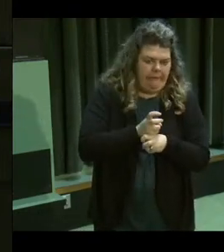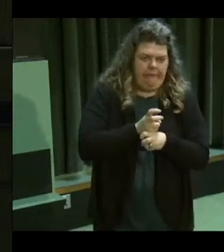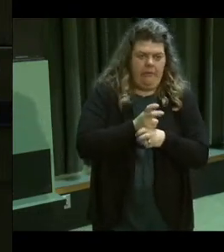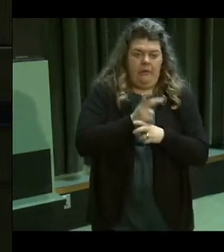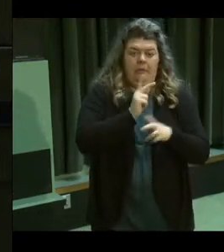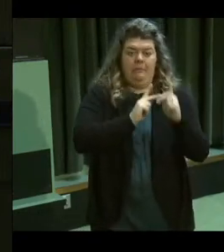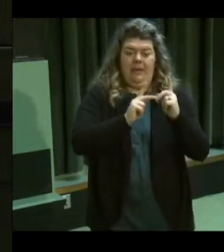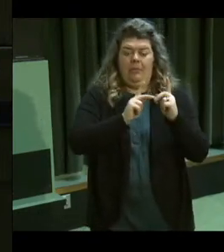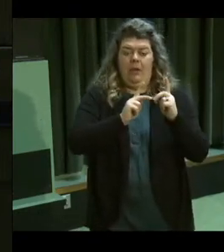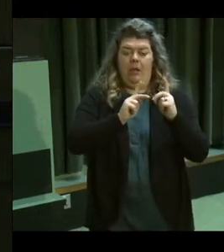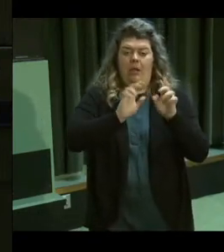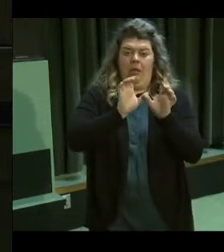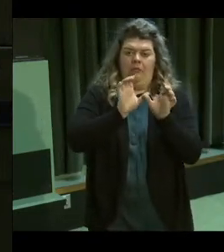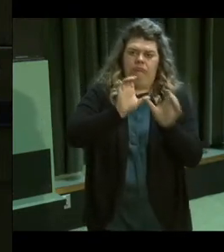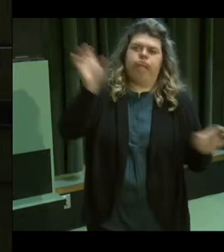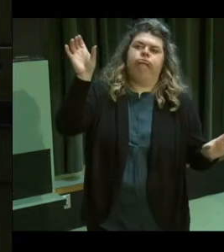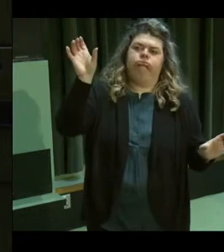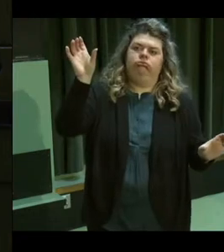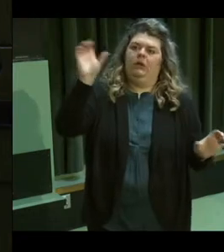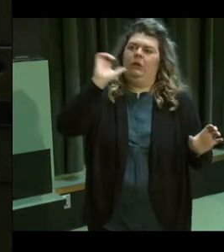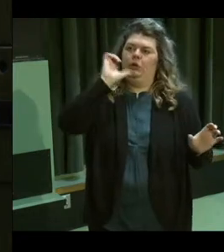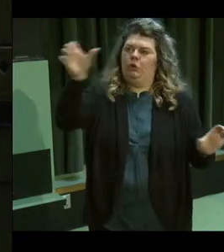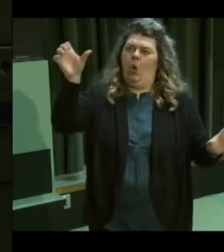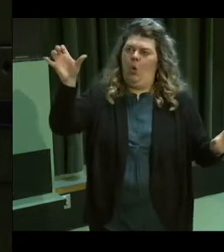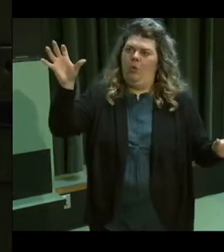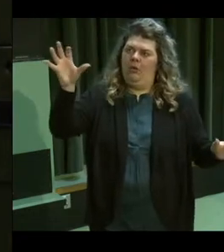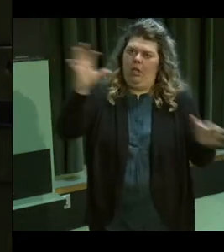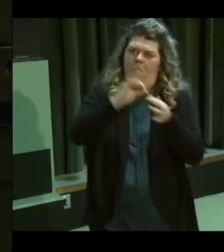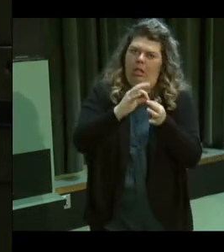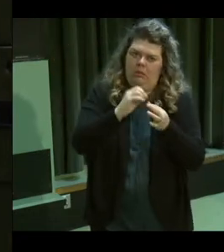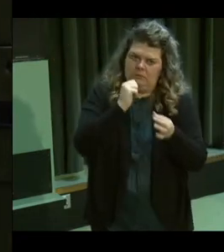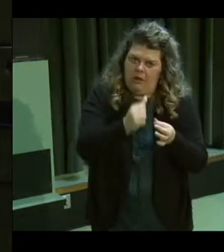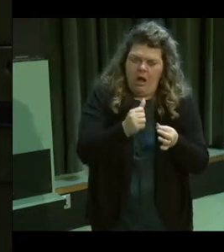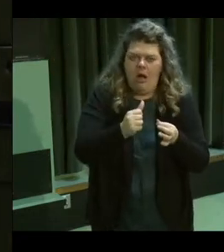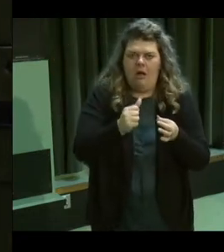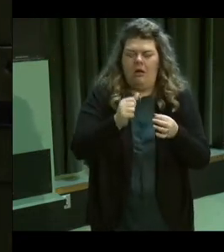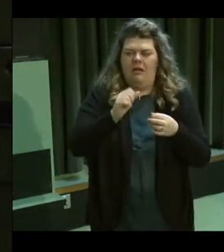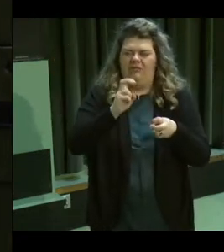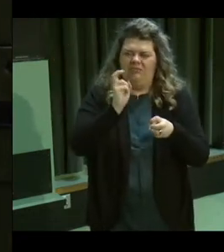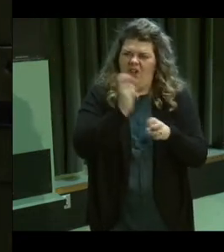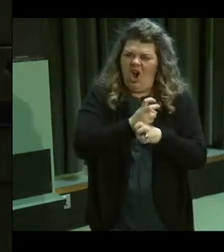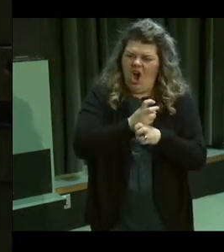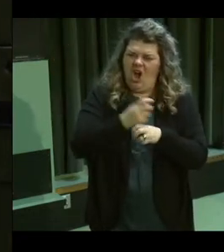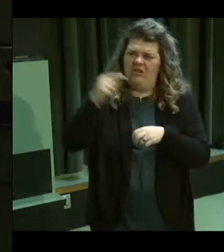have people that don't even speak to each other, and then